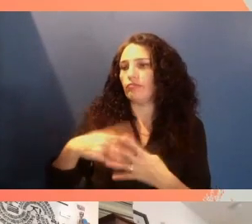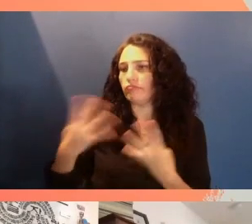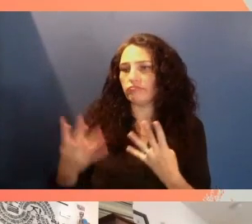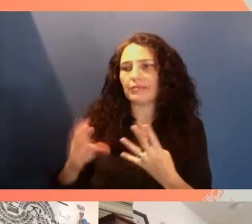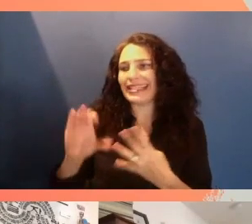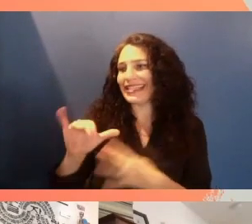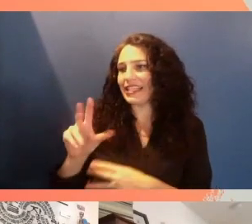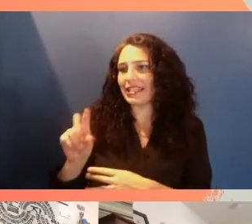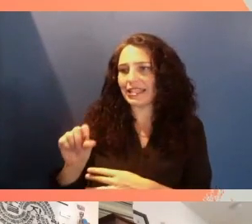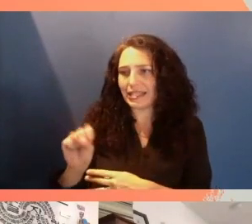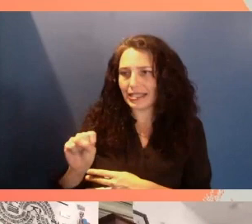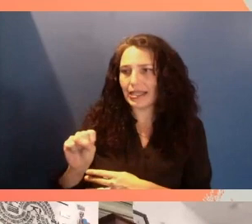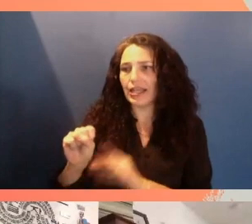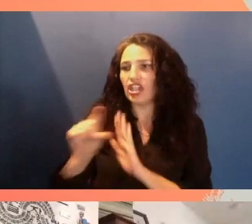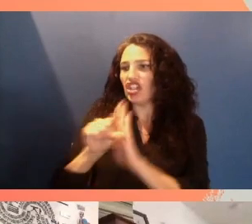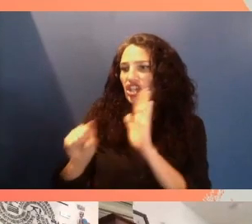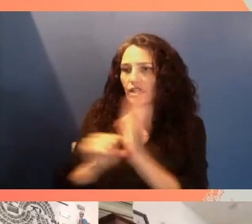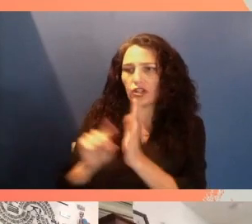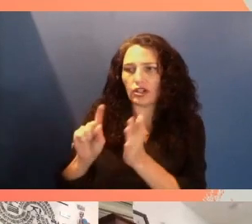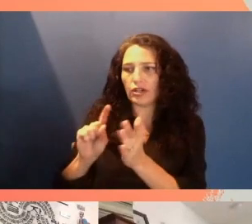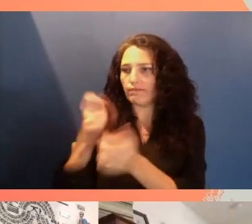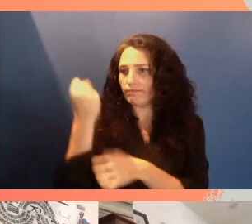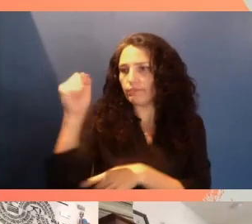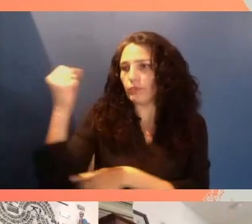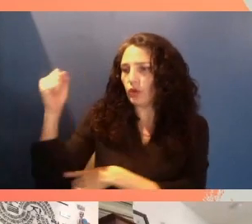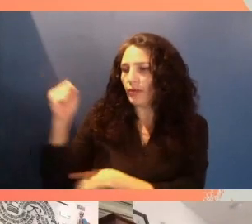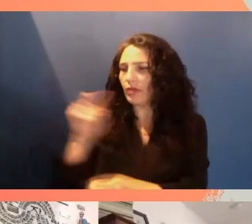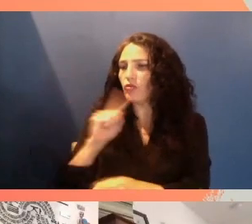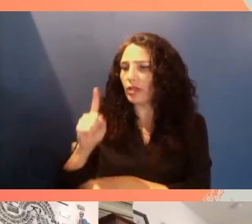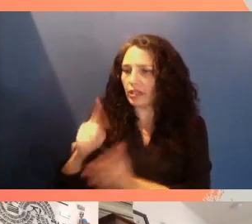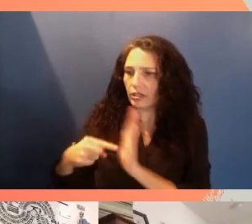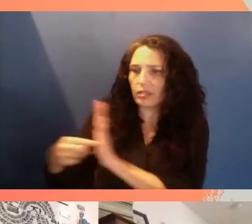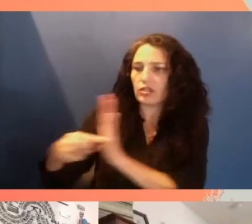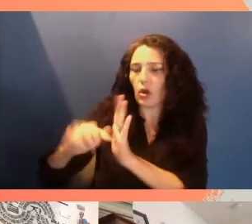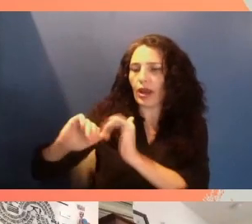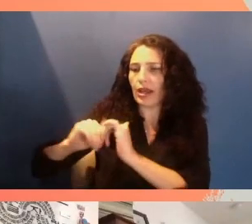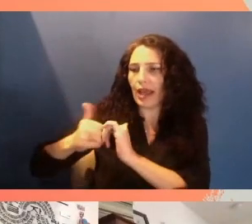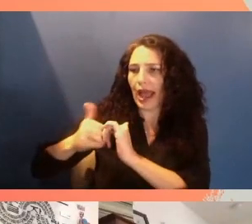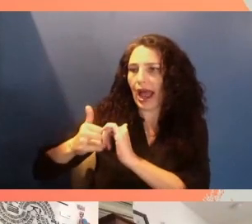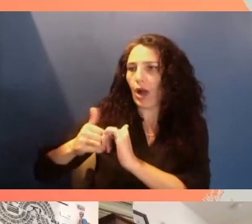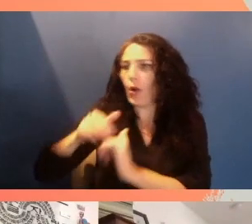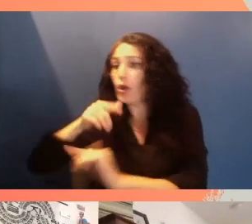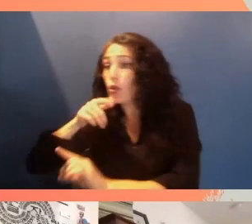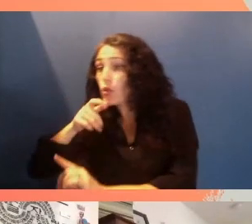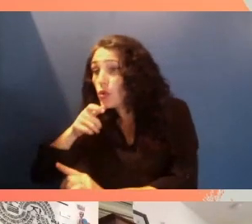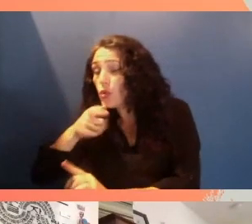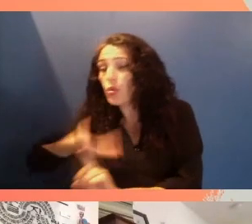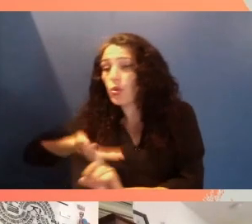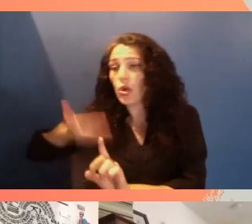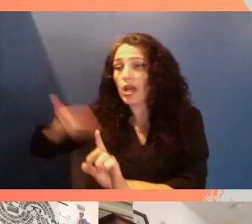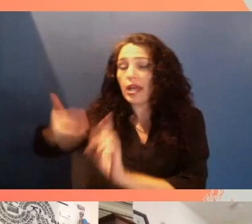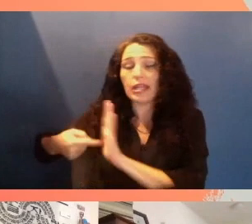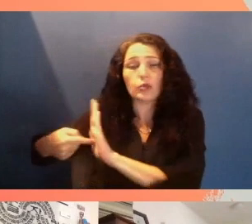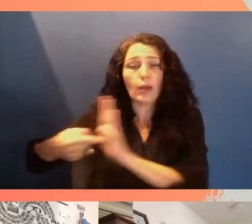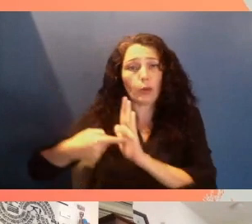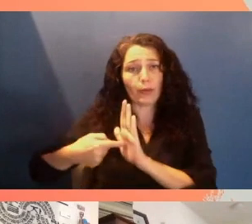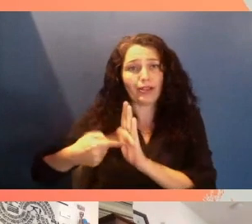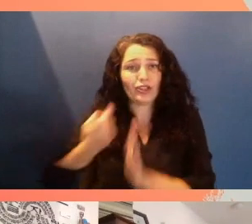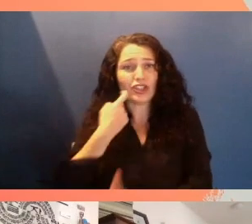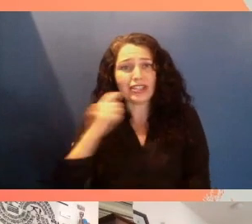And being able to really shift on how, who is represented when we talk about these movements, kind of like what Ashley was talking about.